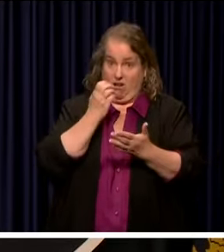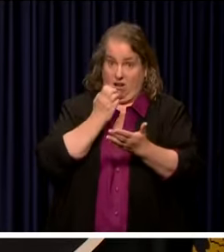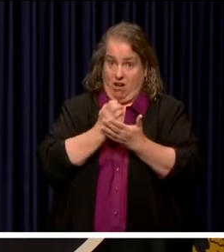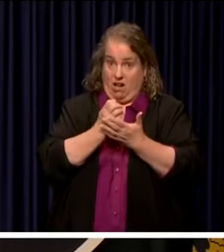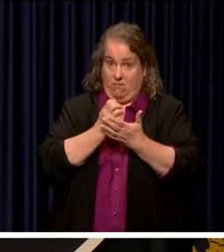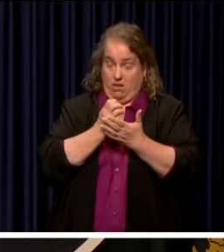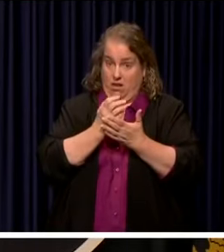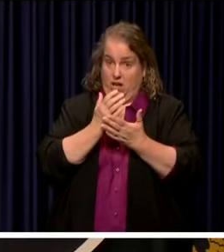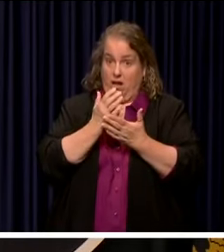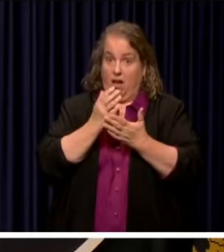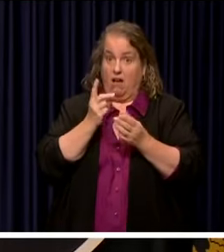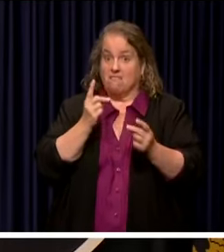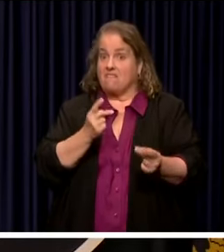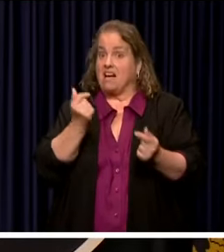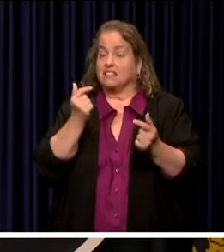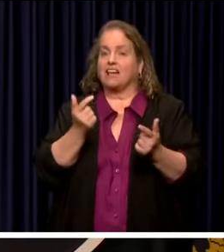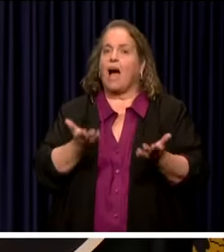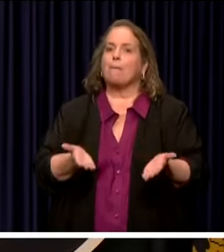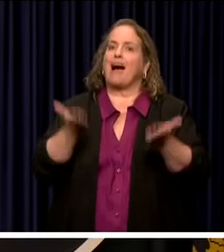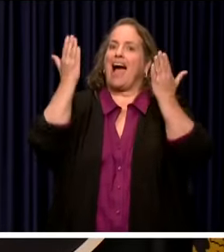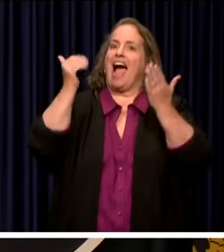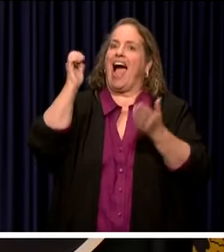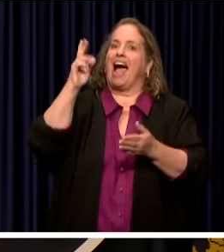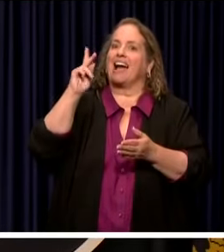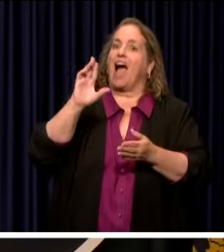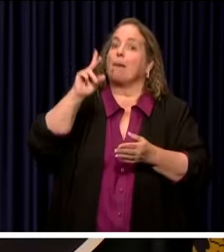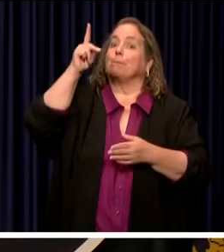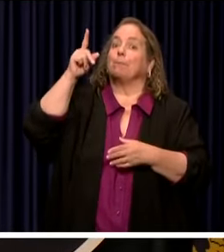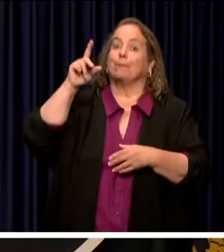OVERALL ON WHERE WE WANT TO GET